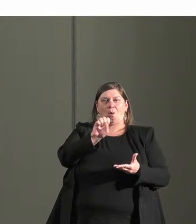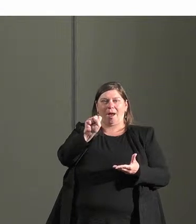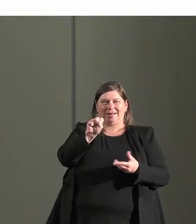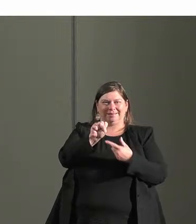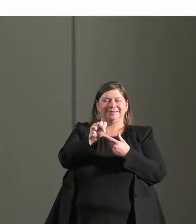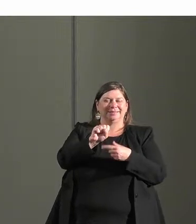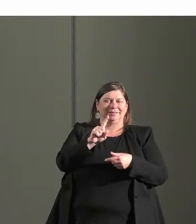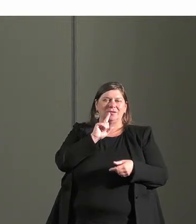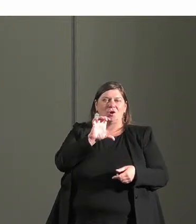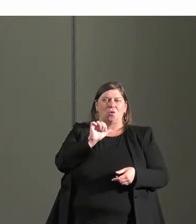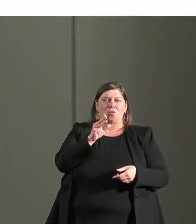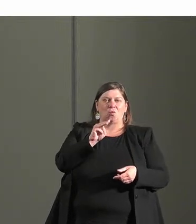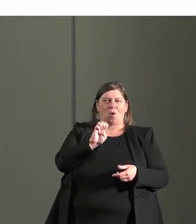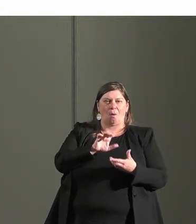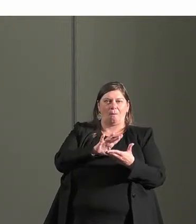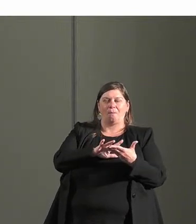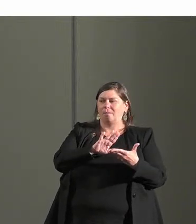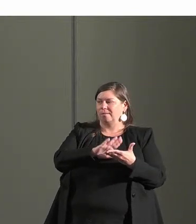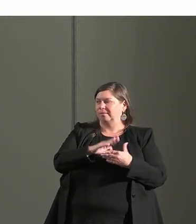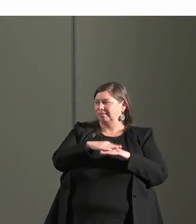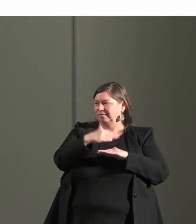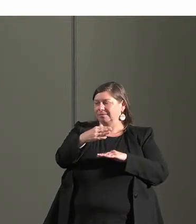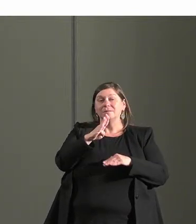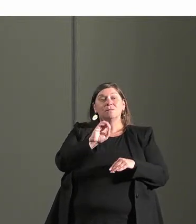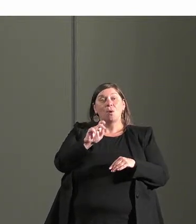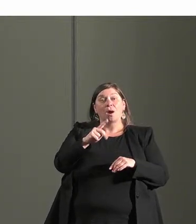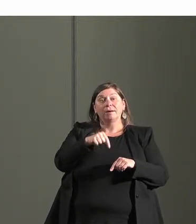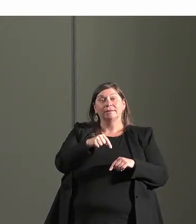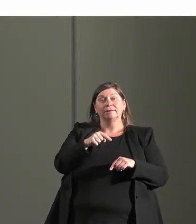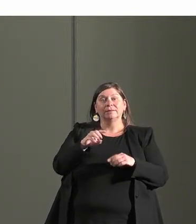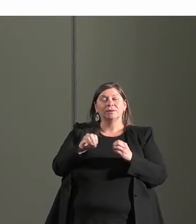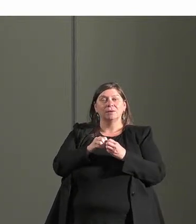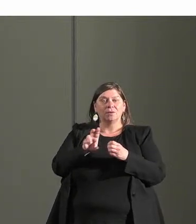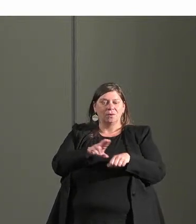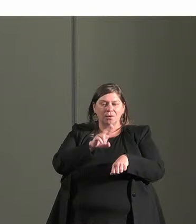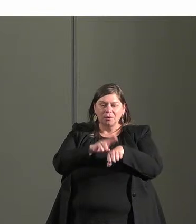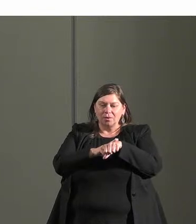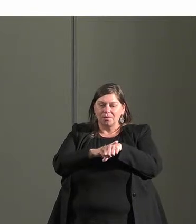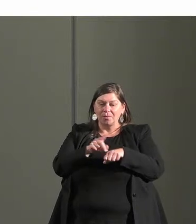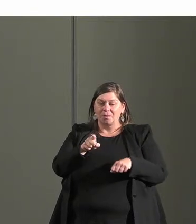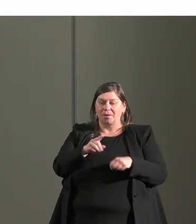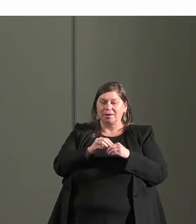We are also bringing in the natural voices to Chrome OS through the Chrome Book. Now, some natural sounding voices